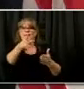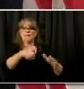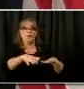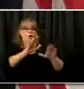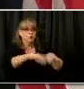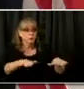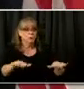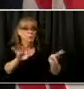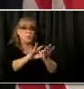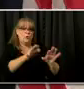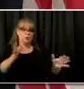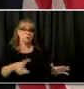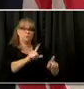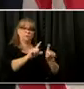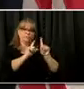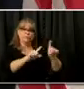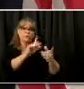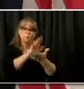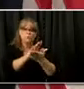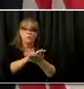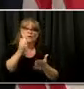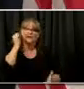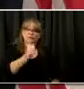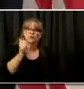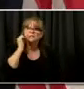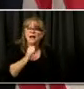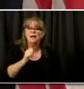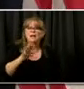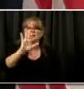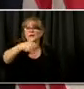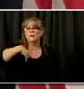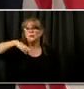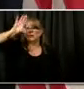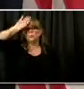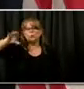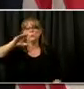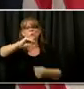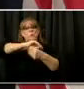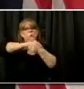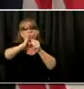and i know that covet has been a real challenge to that a challenge for parents challenge